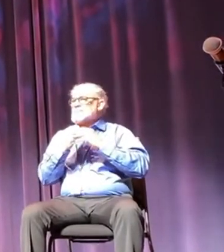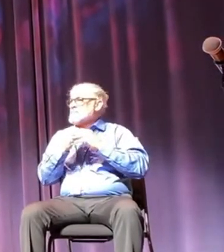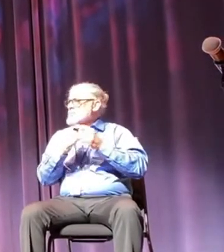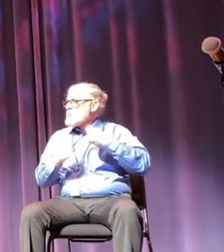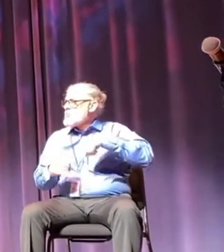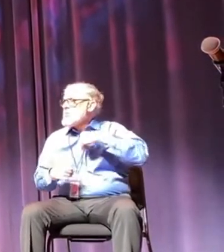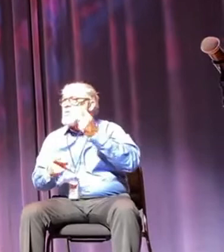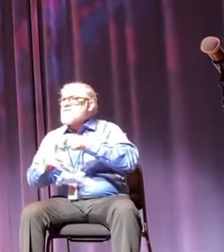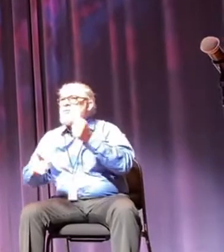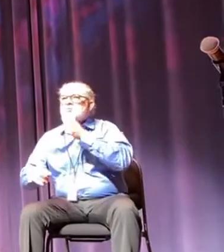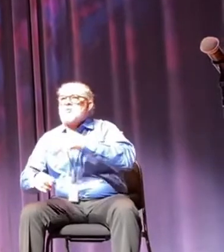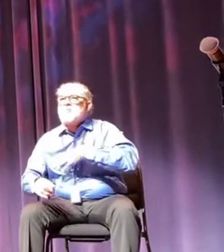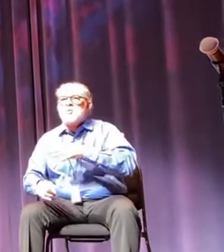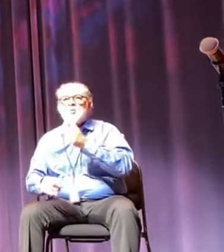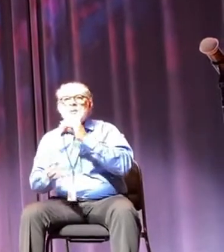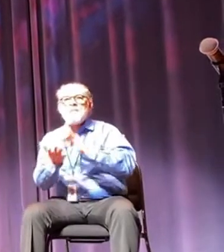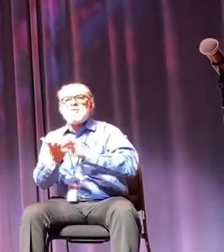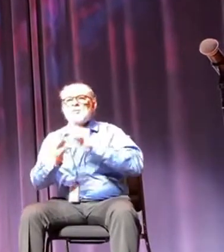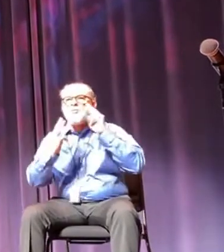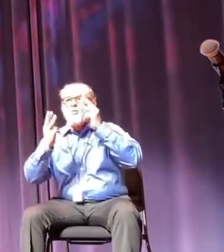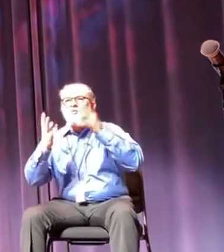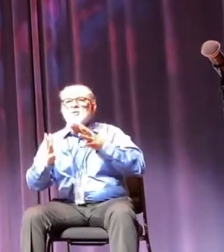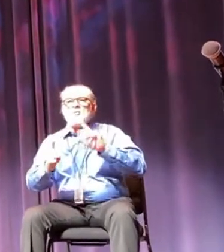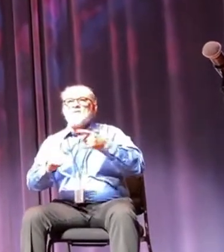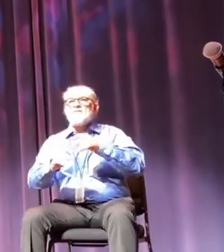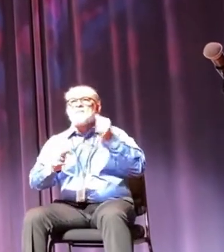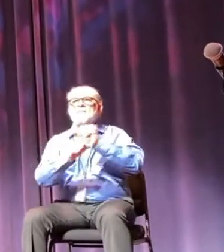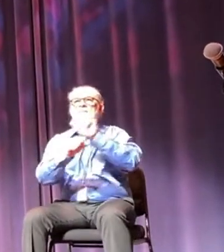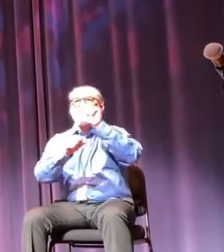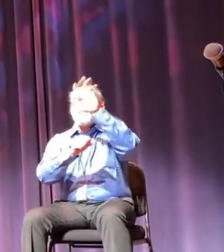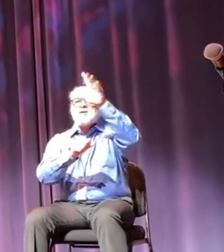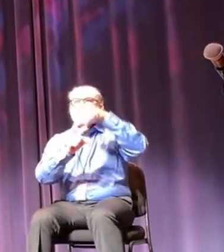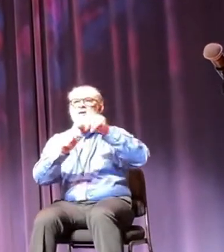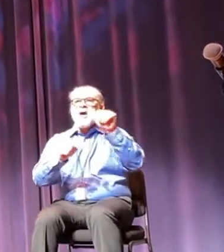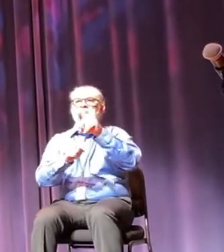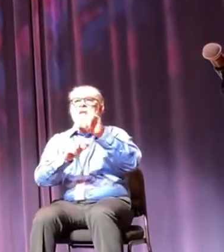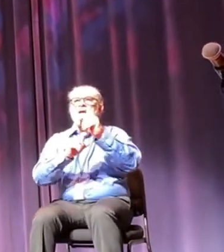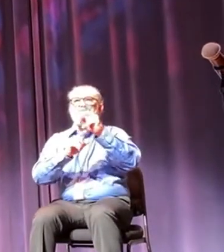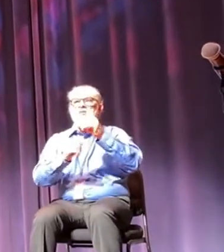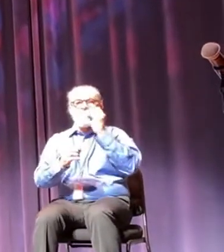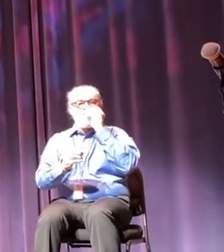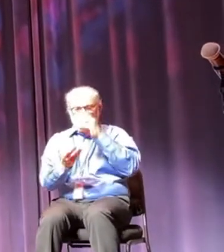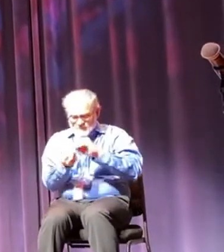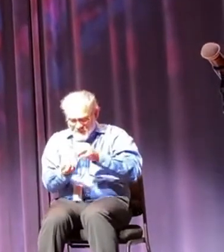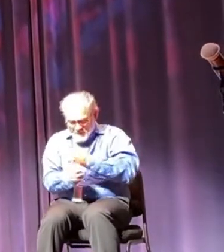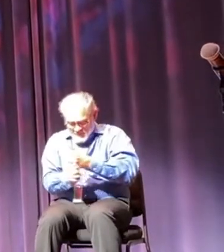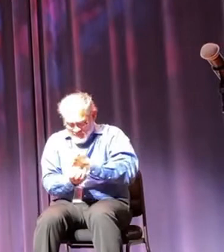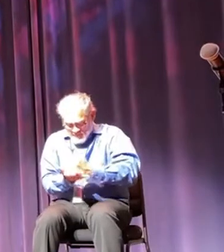We come from women, medicine warriors, remedies of mountain weeds, apothecaries of dried flowers and grasses.